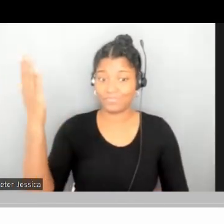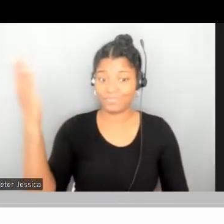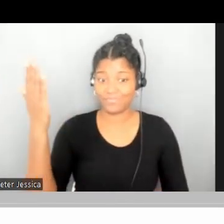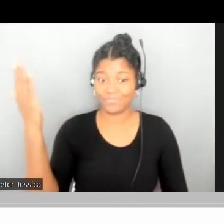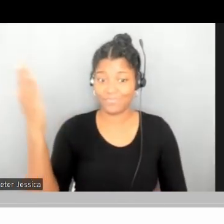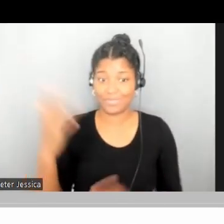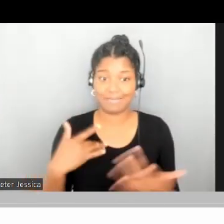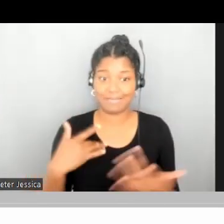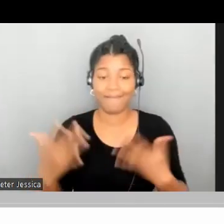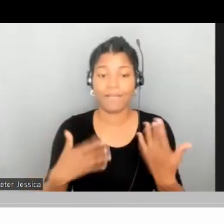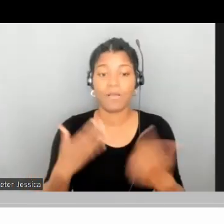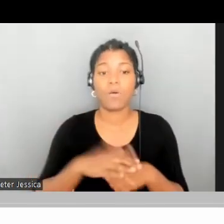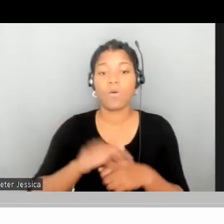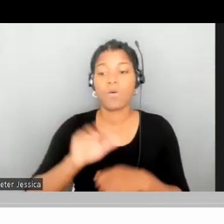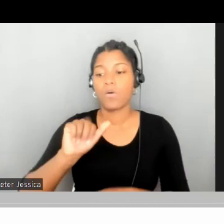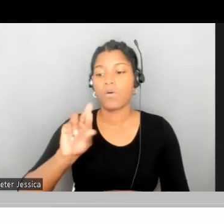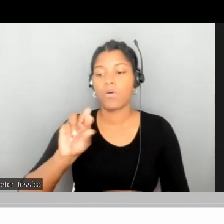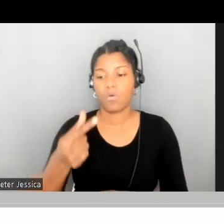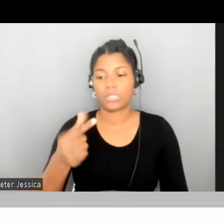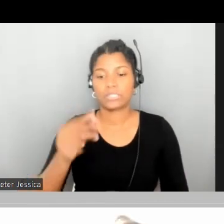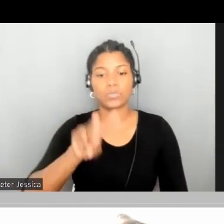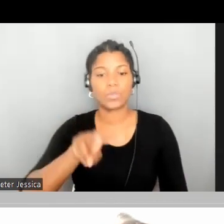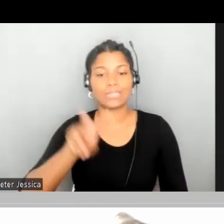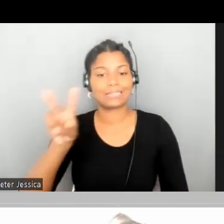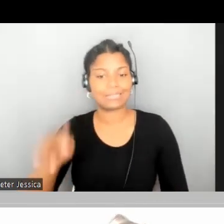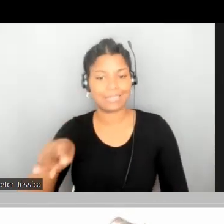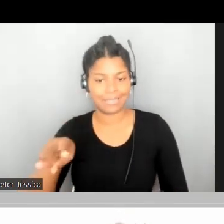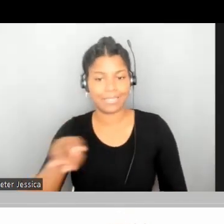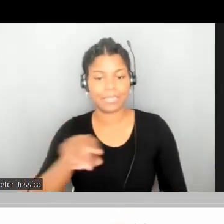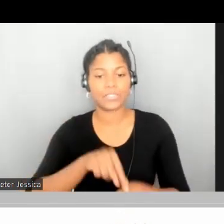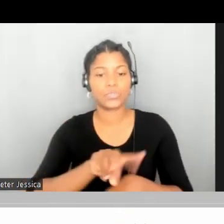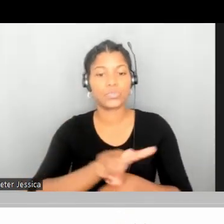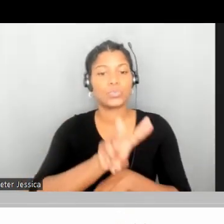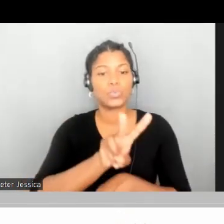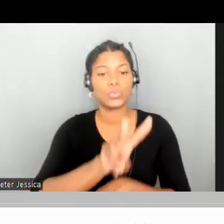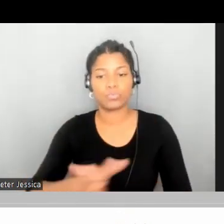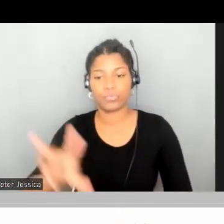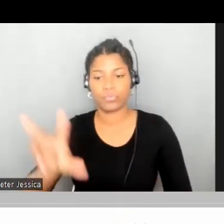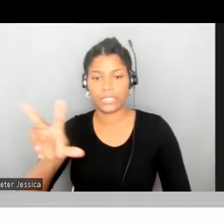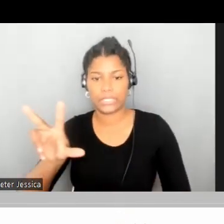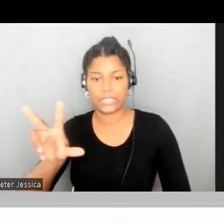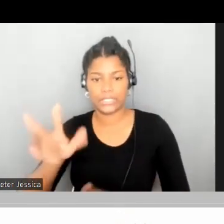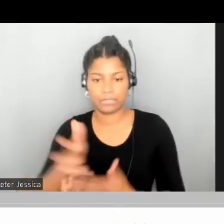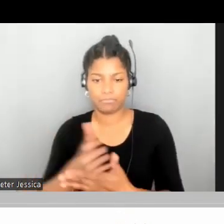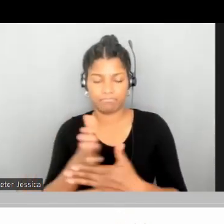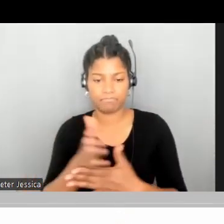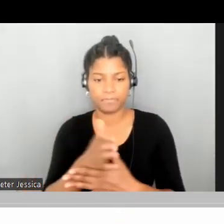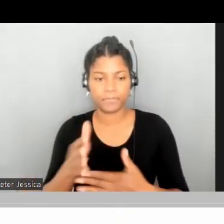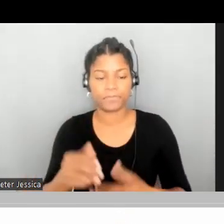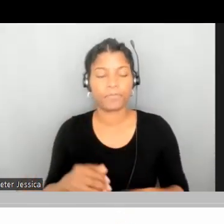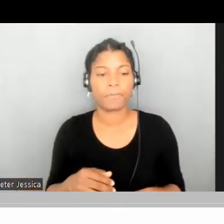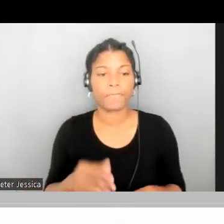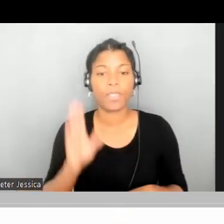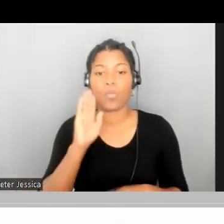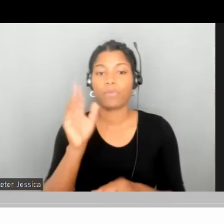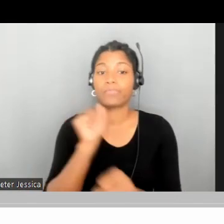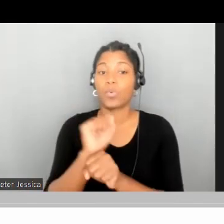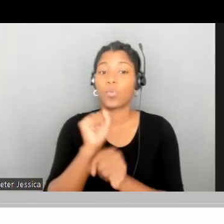On August 22, 2:00 PM Eastern time, we will feature working together to empower community